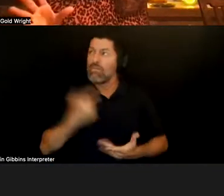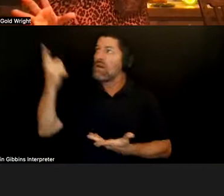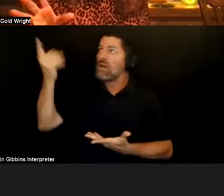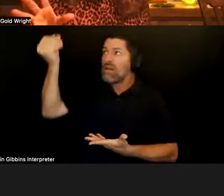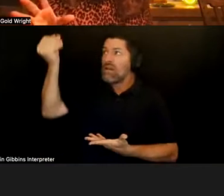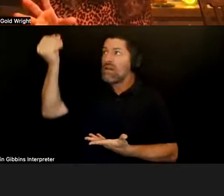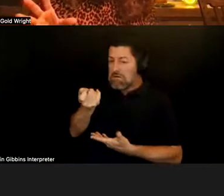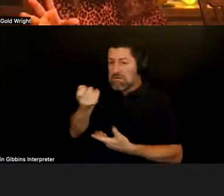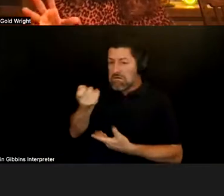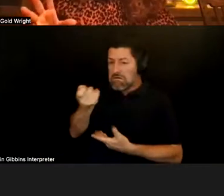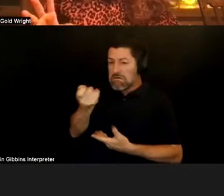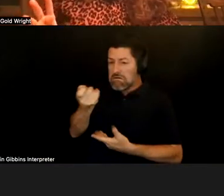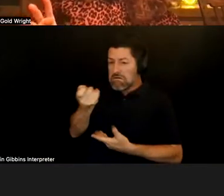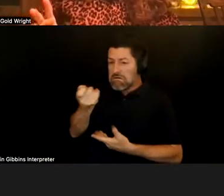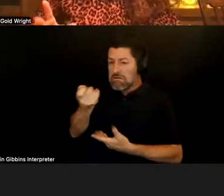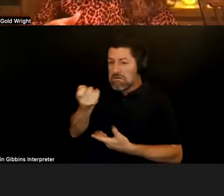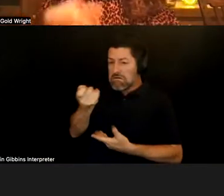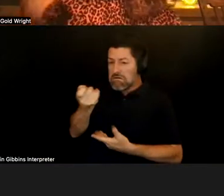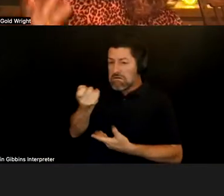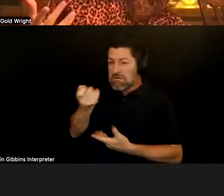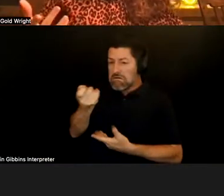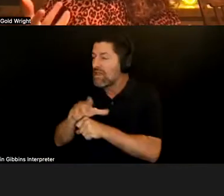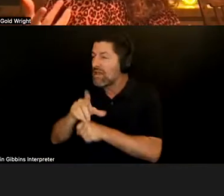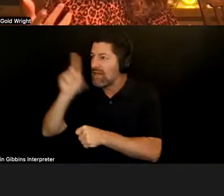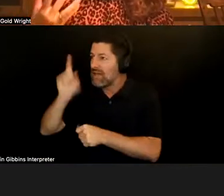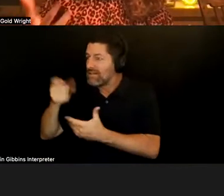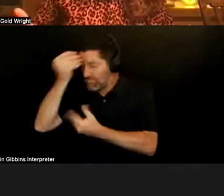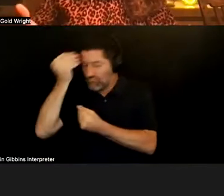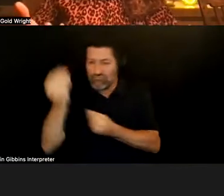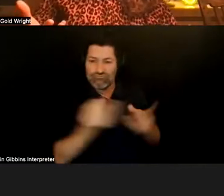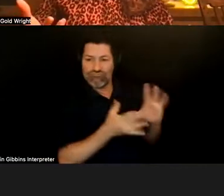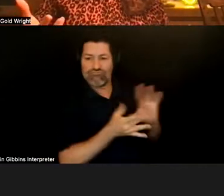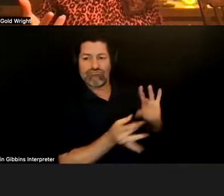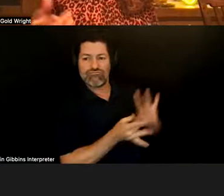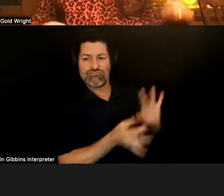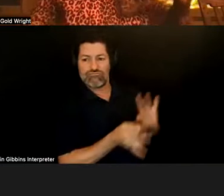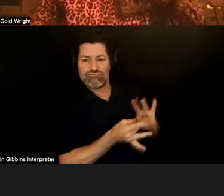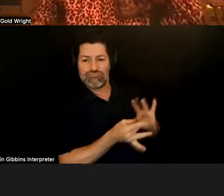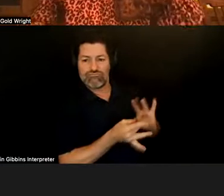information here right that I can take back to the people right and